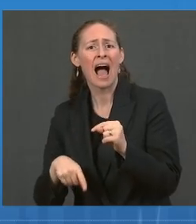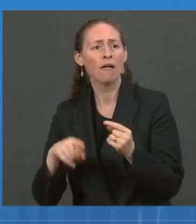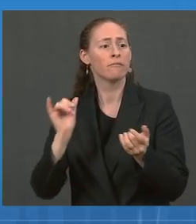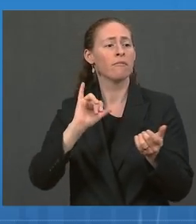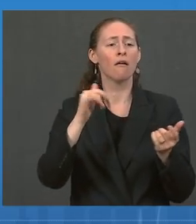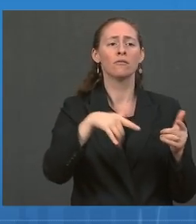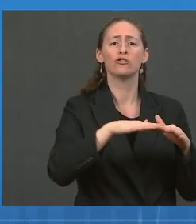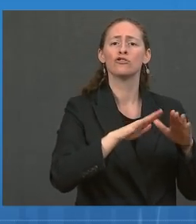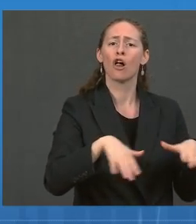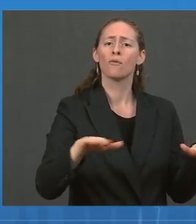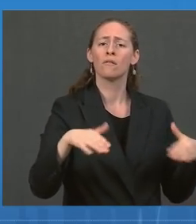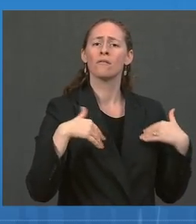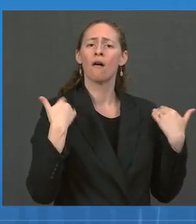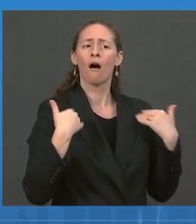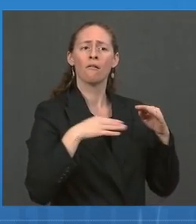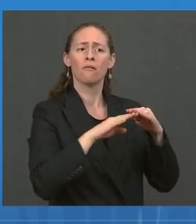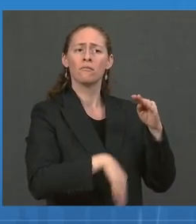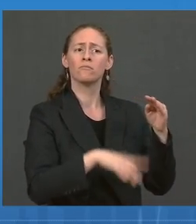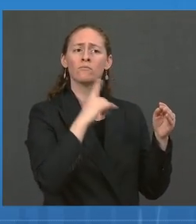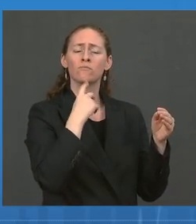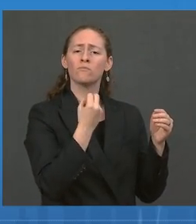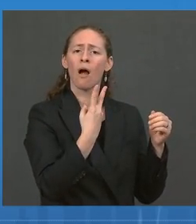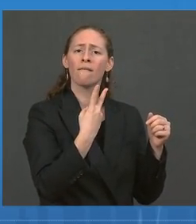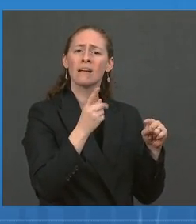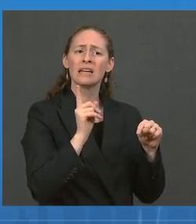is to vaccinate as many eligible people as possible.